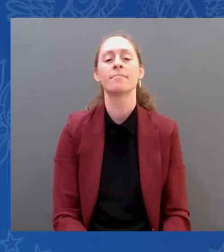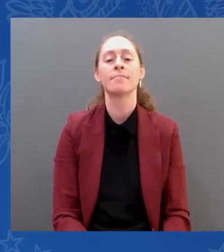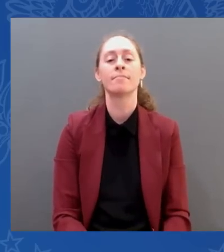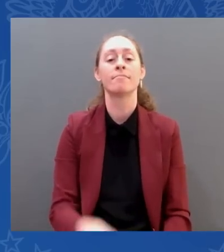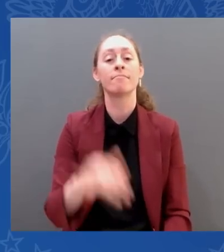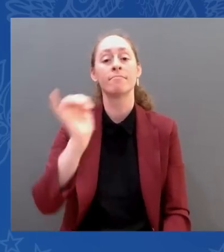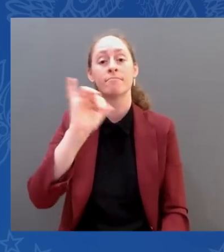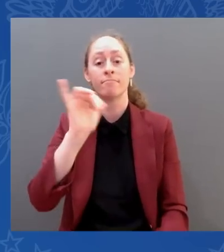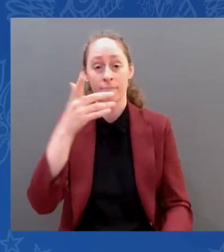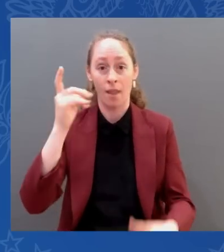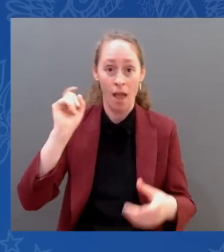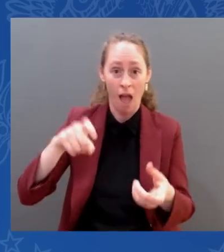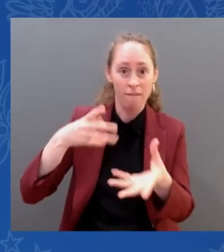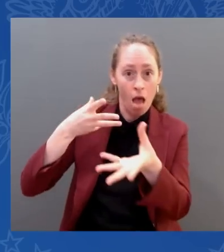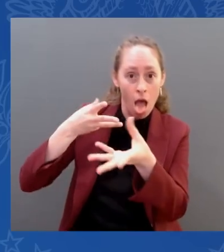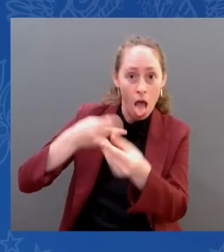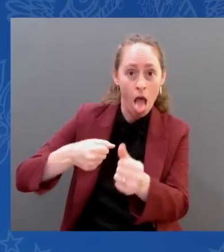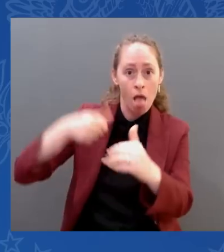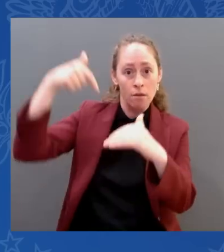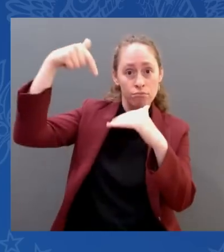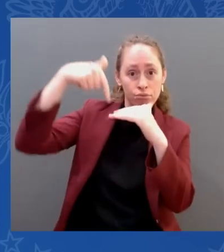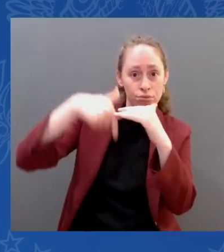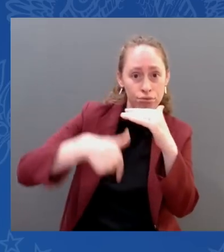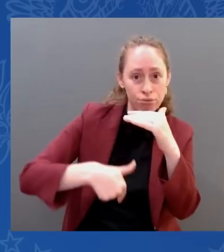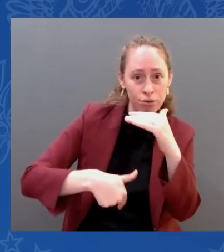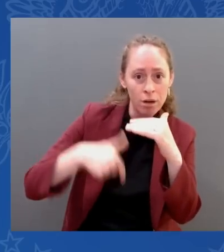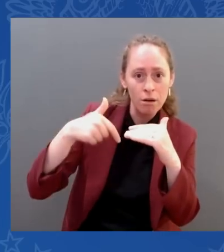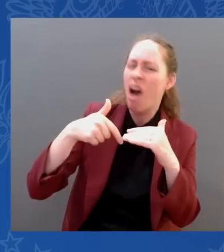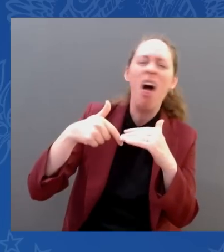buying back their own stock and making no new investments.